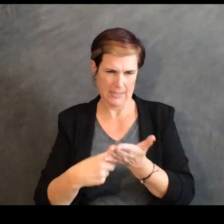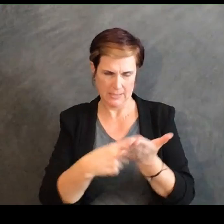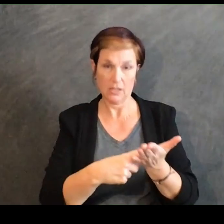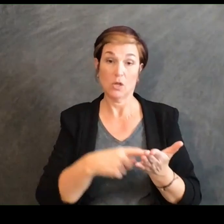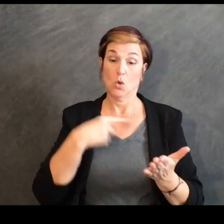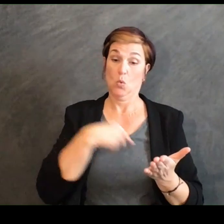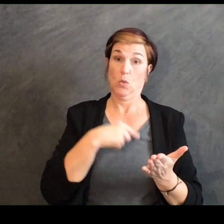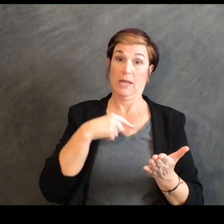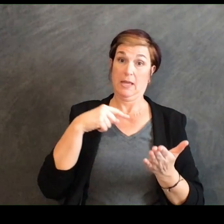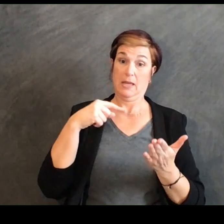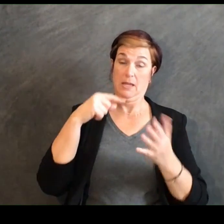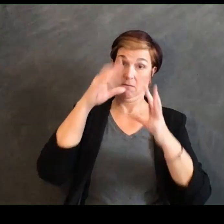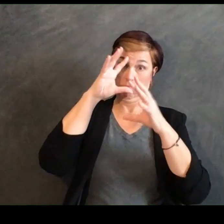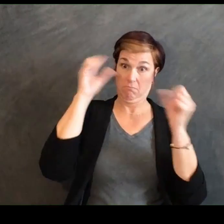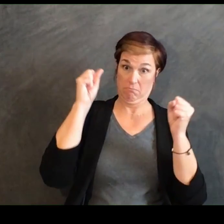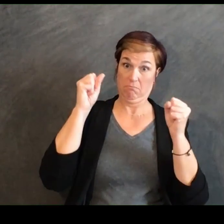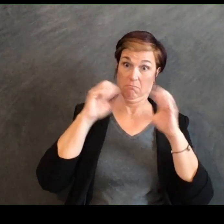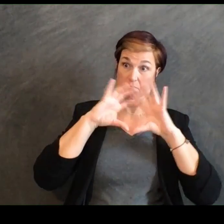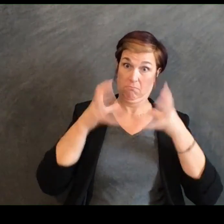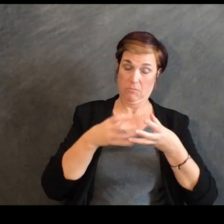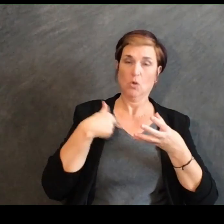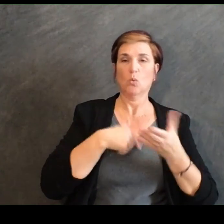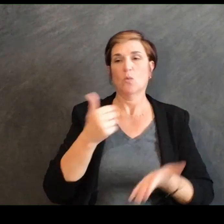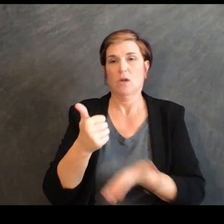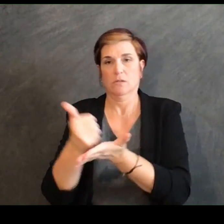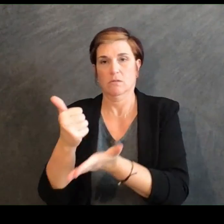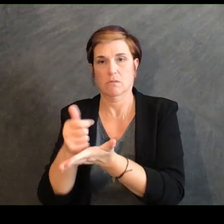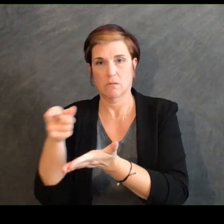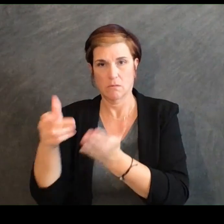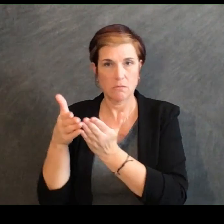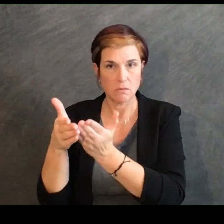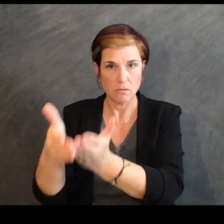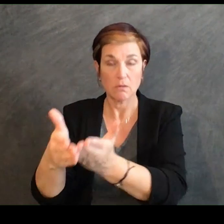that when we come through this that cruise lines and the medical services